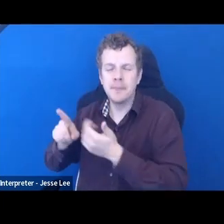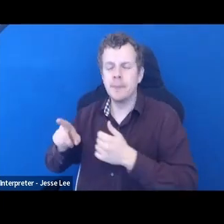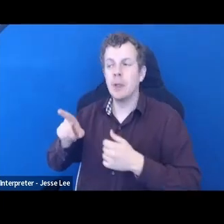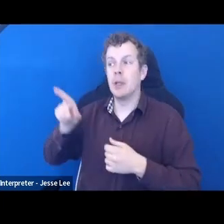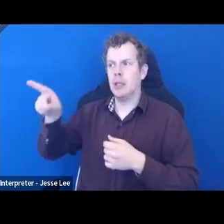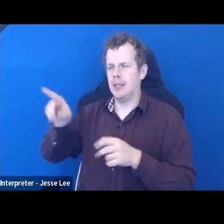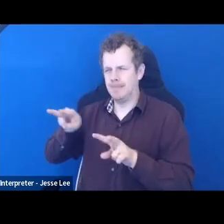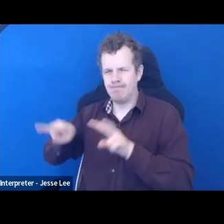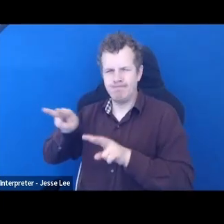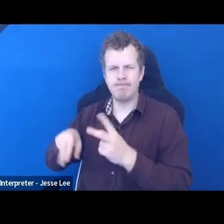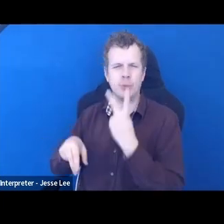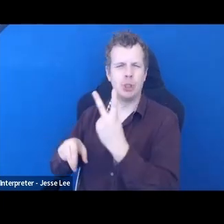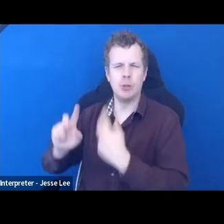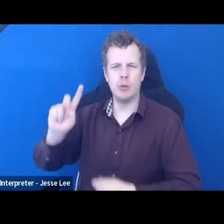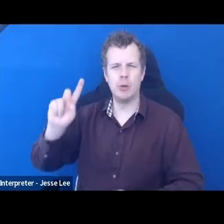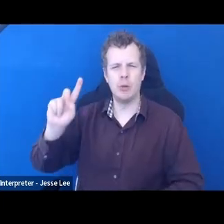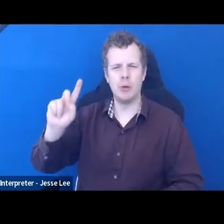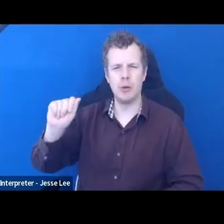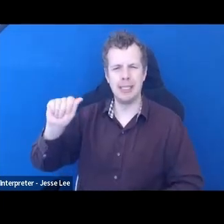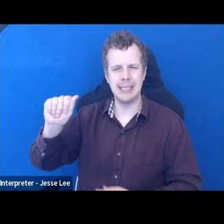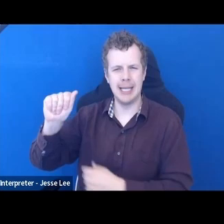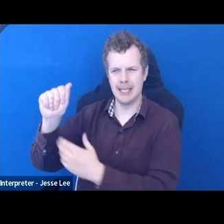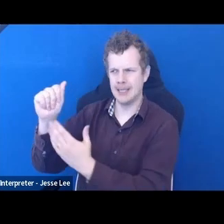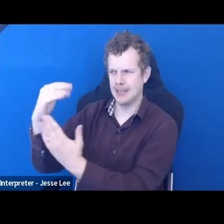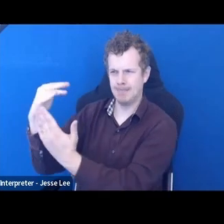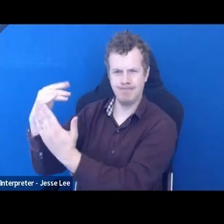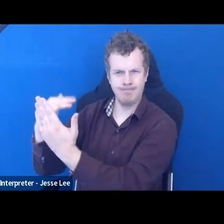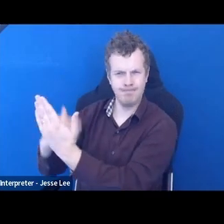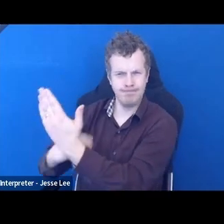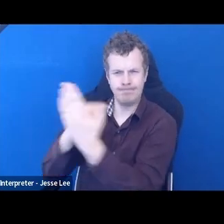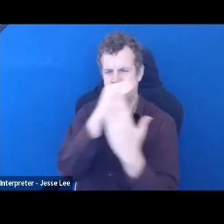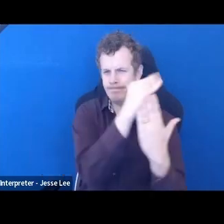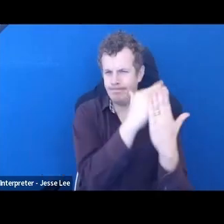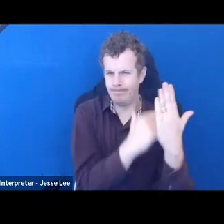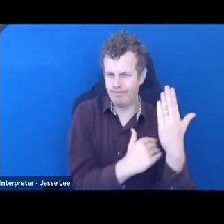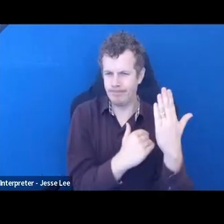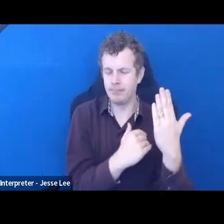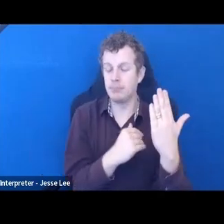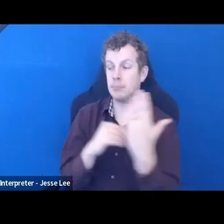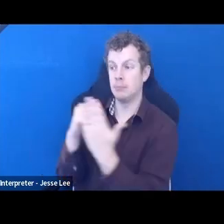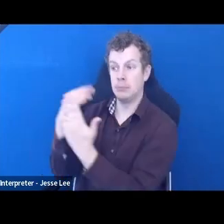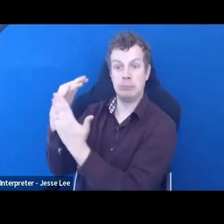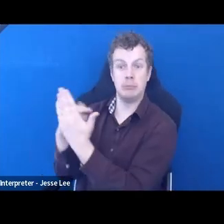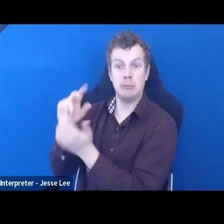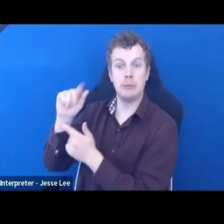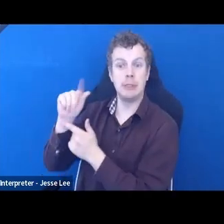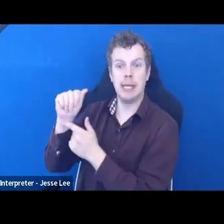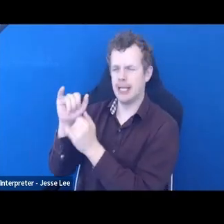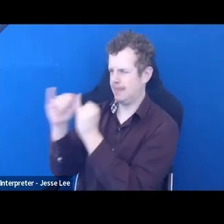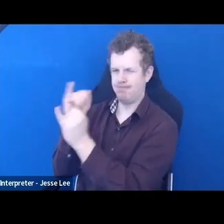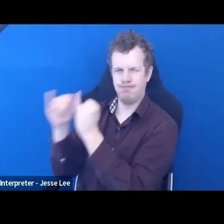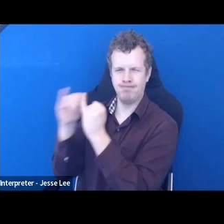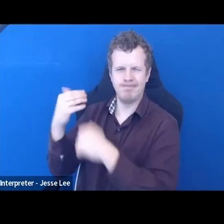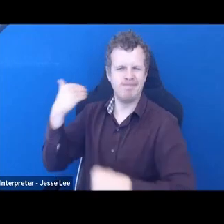So they collected some interview information or data from a set of parents in 2016.